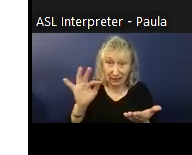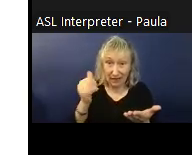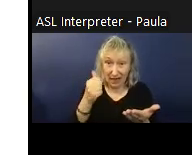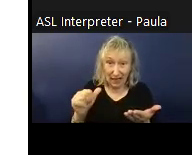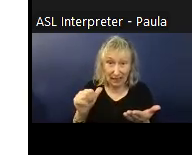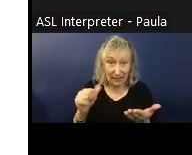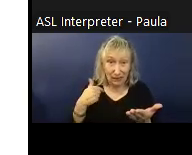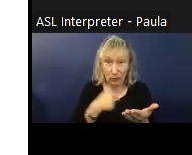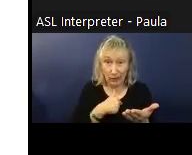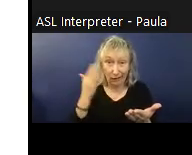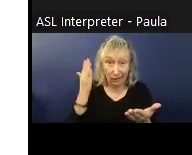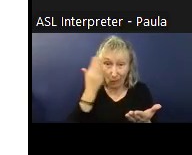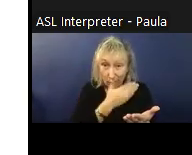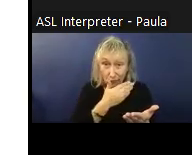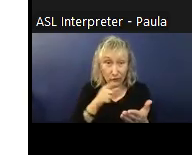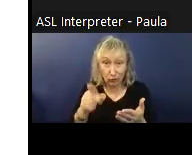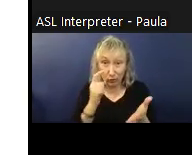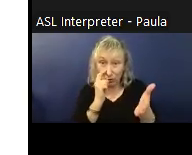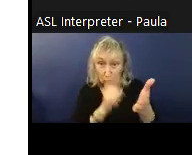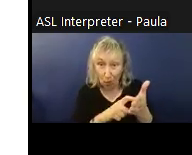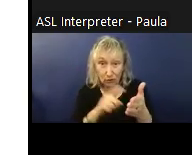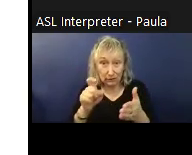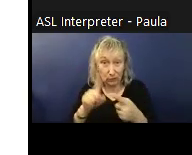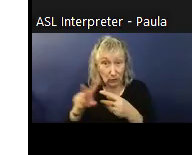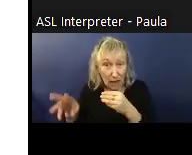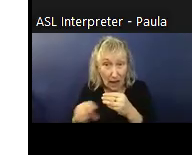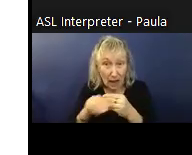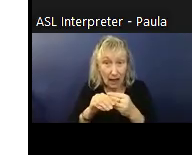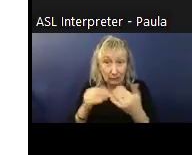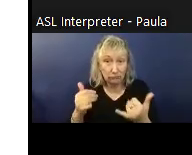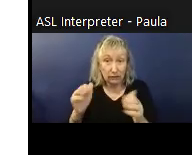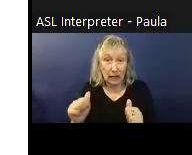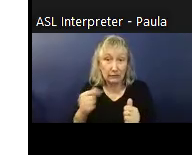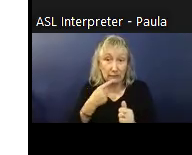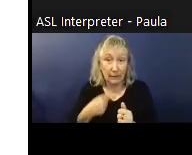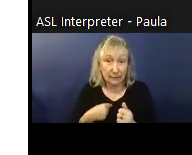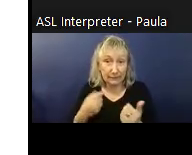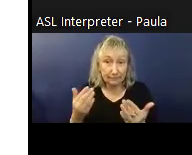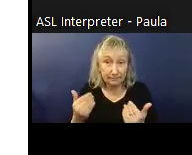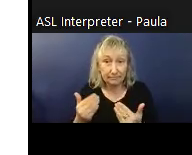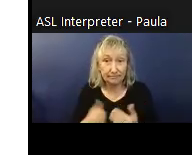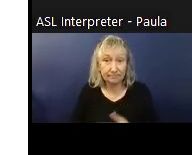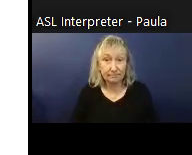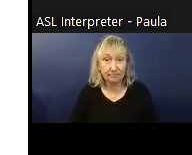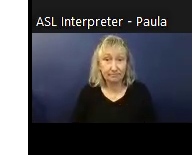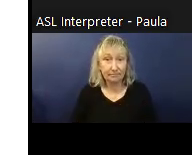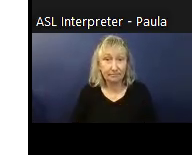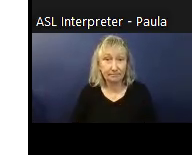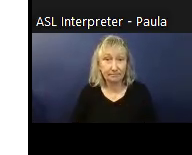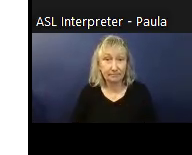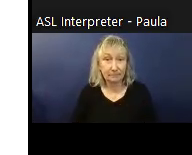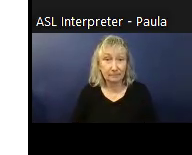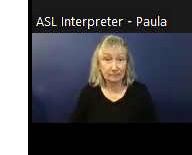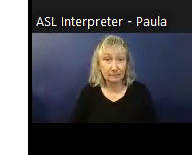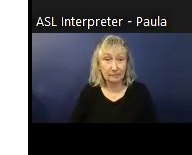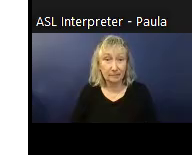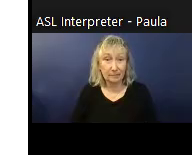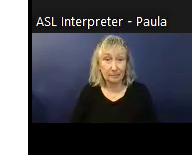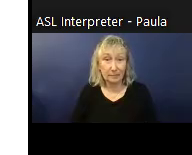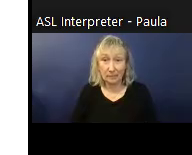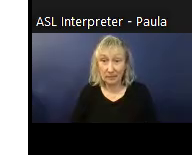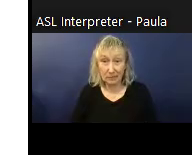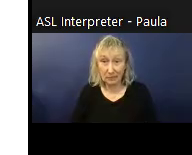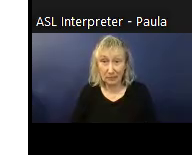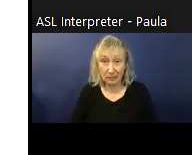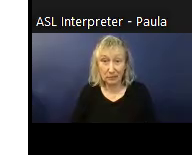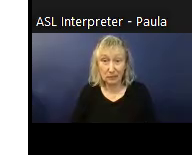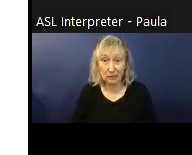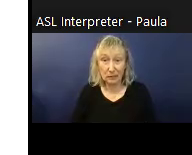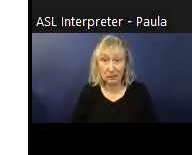All right, OK.